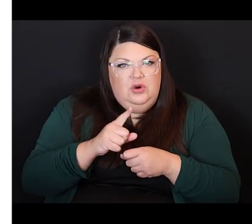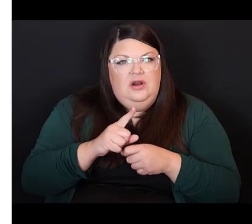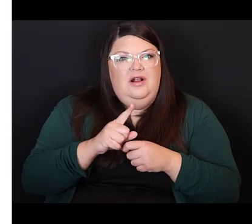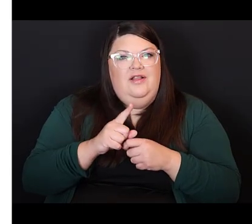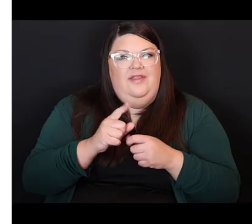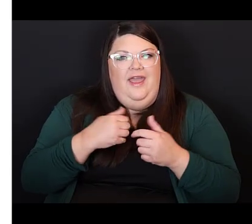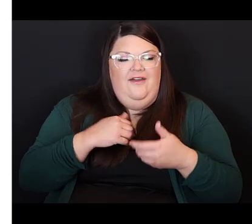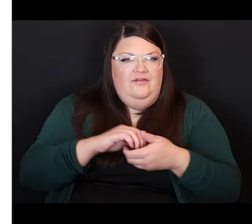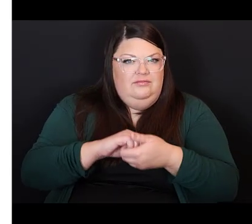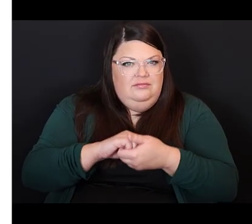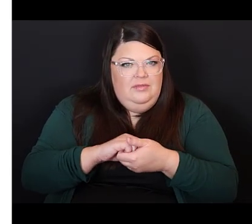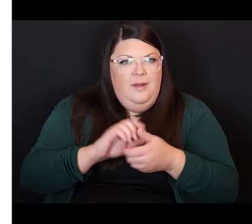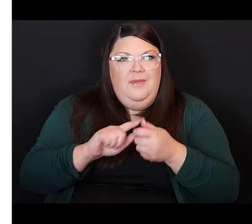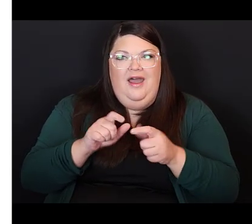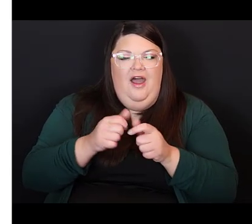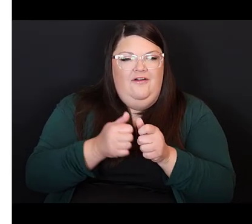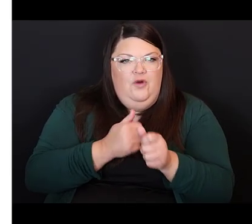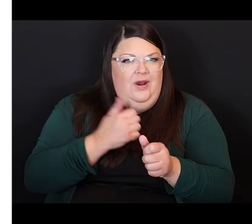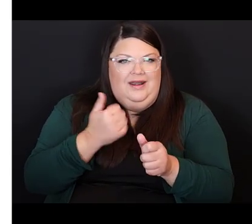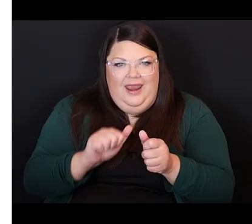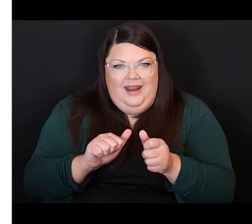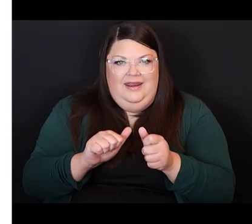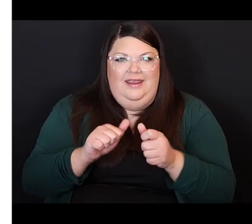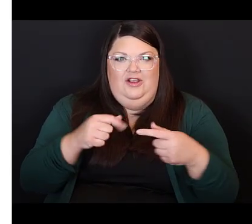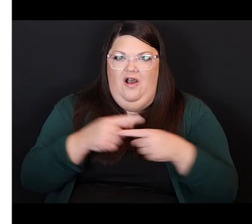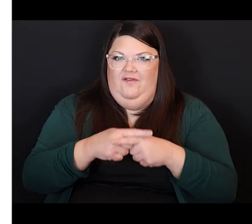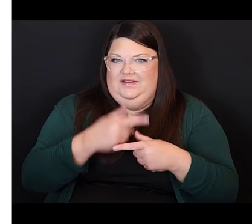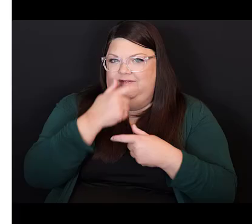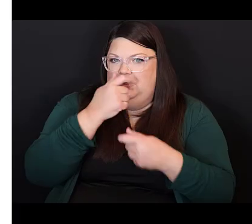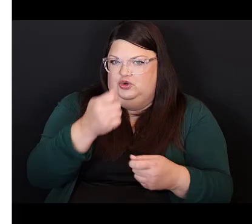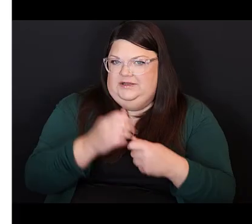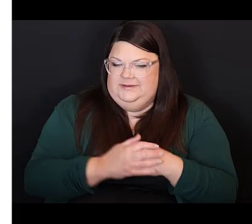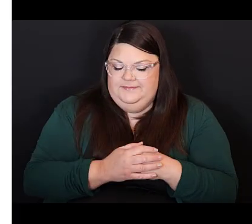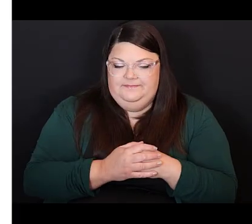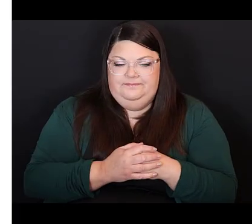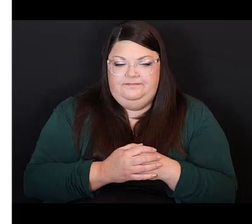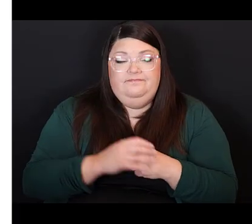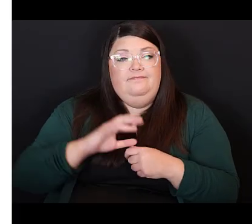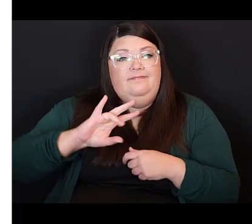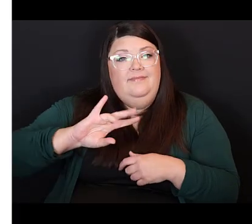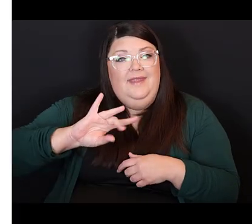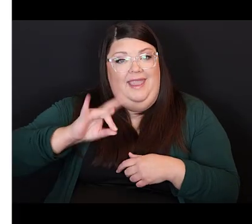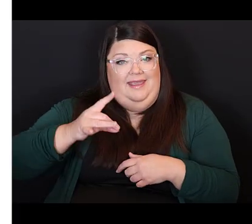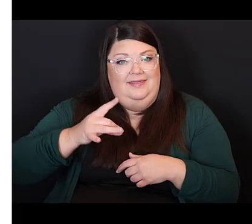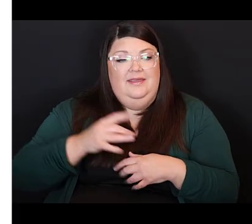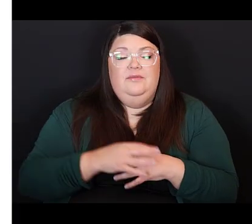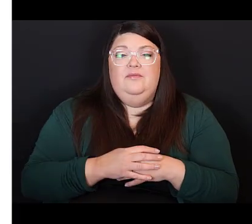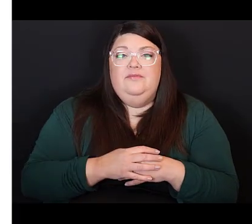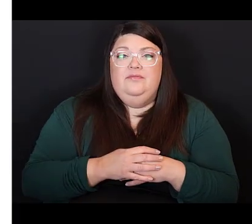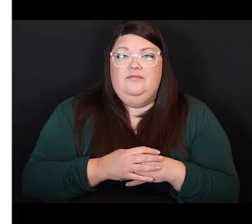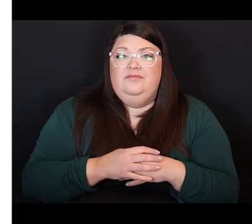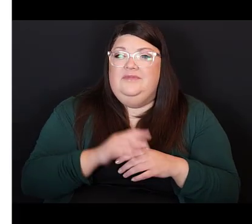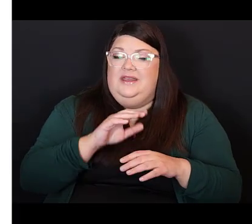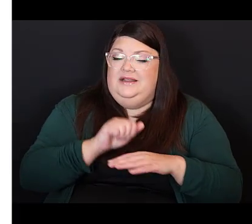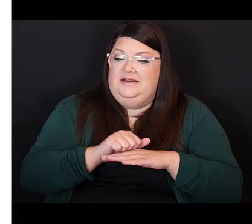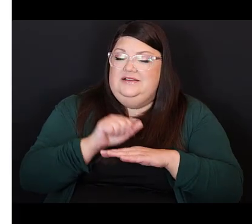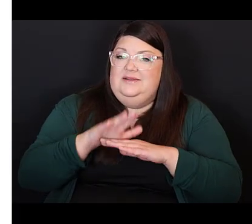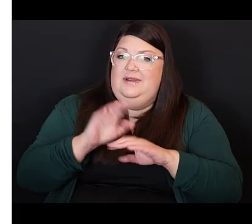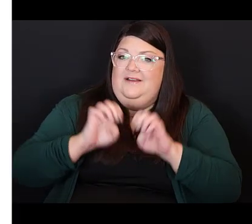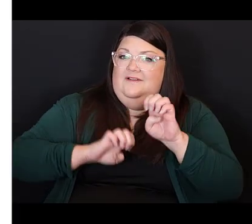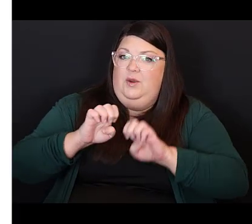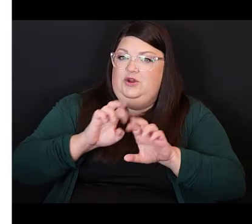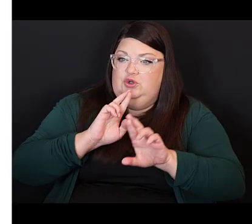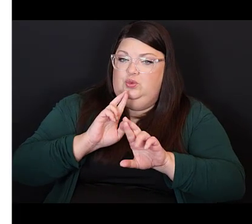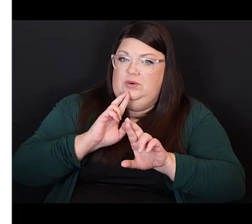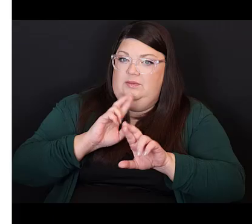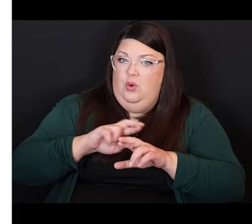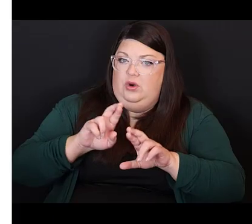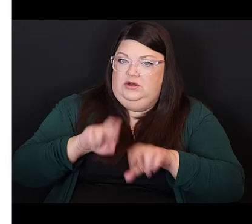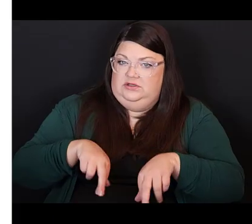team and avoid any conflicts of interest. Eight, submit evaluation reports. Evaluators